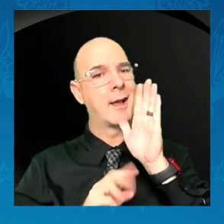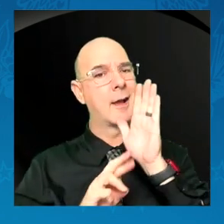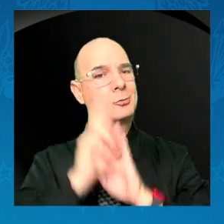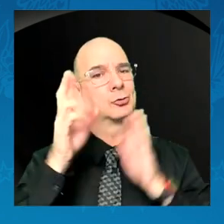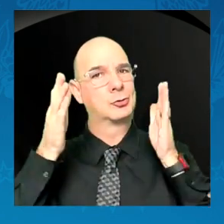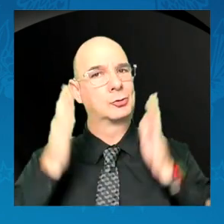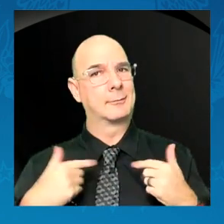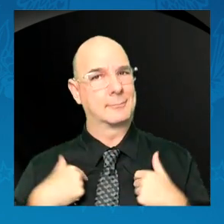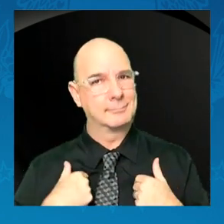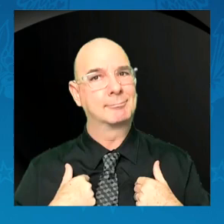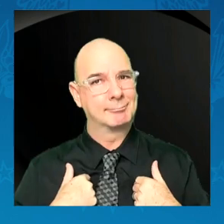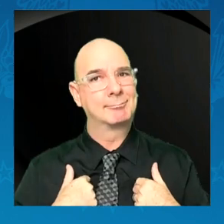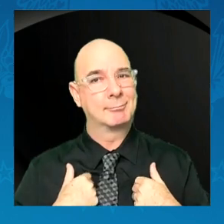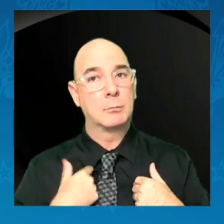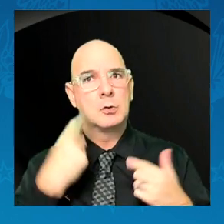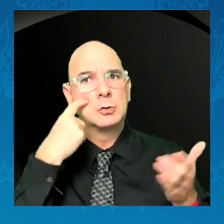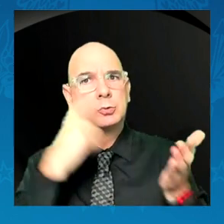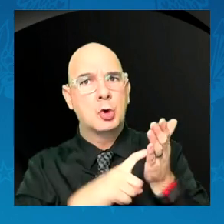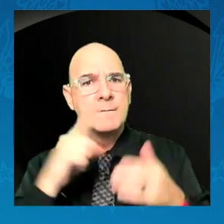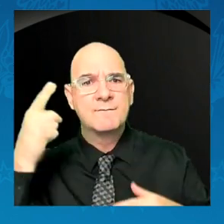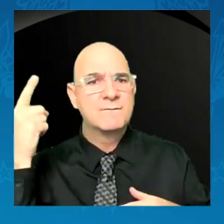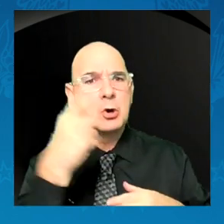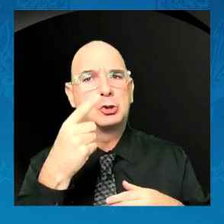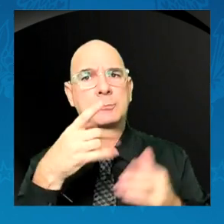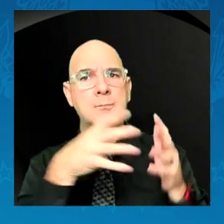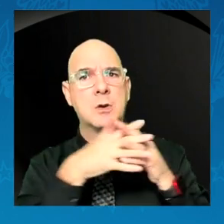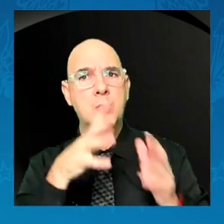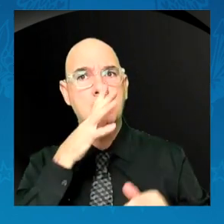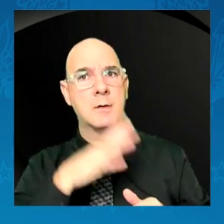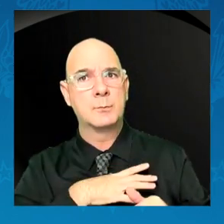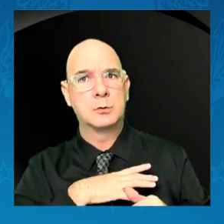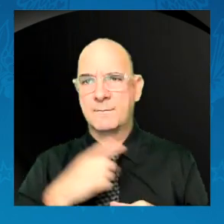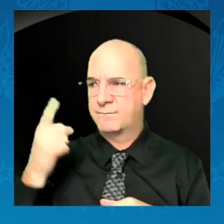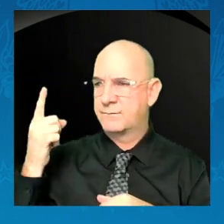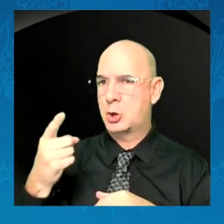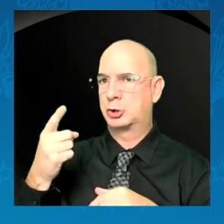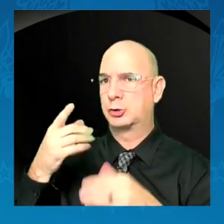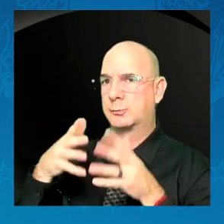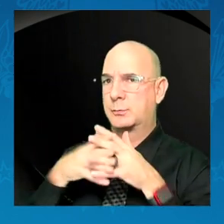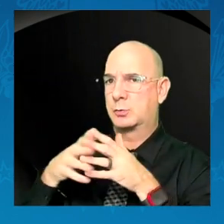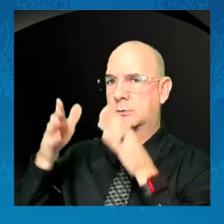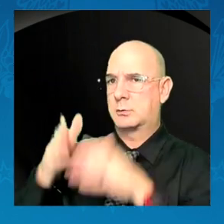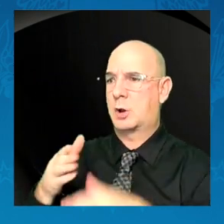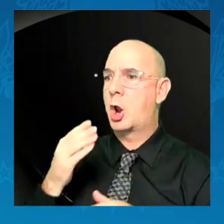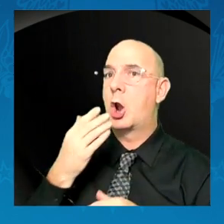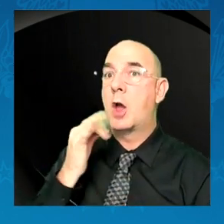and the first American of color set foot on the Moon as part of the first Artemis mission